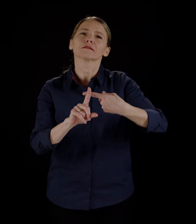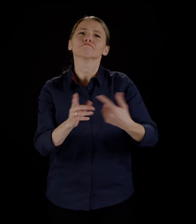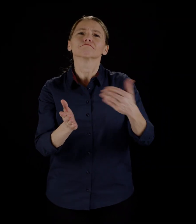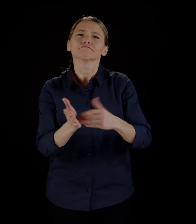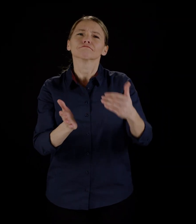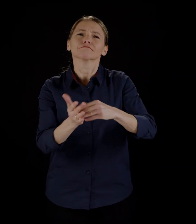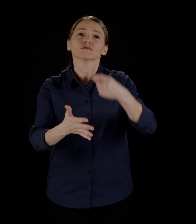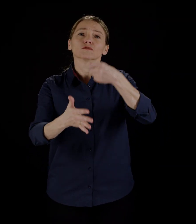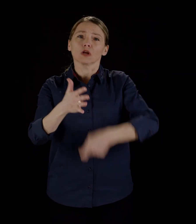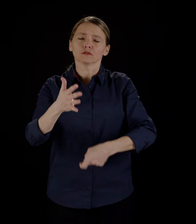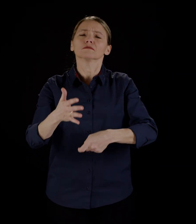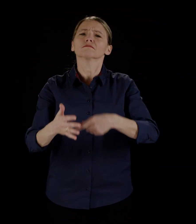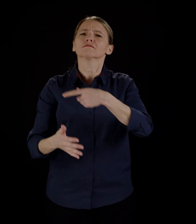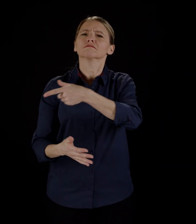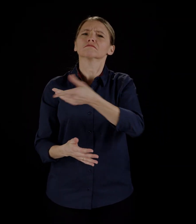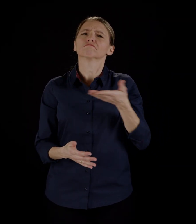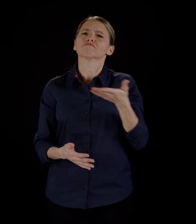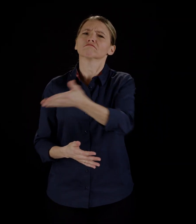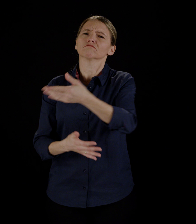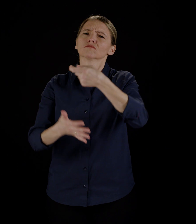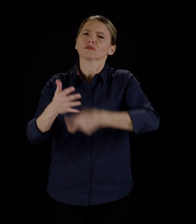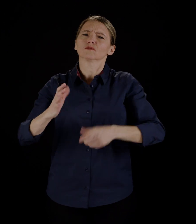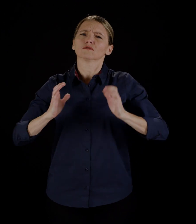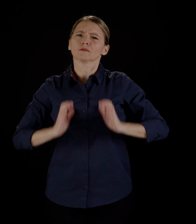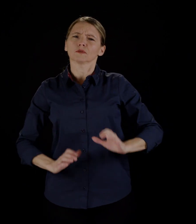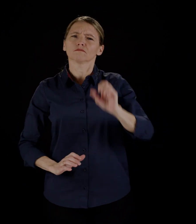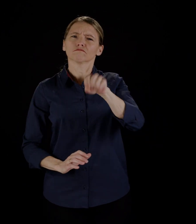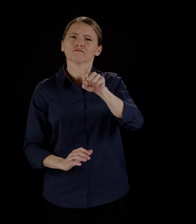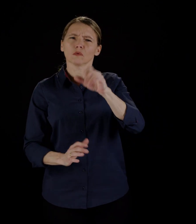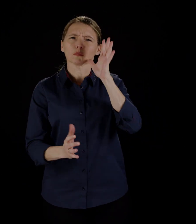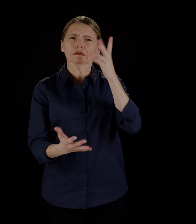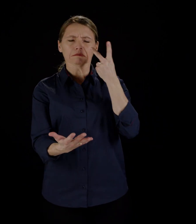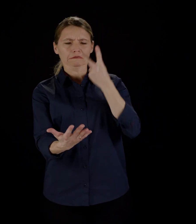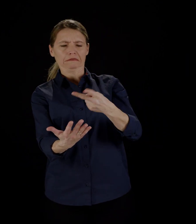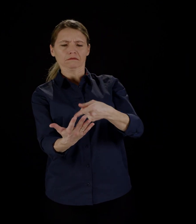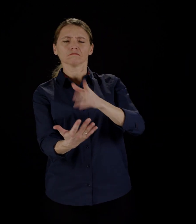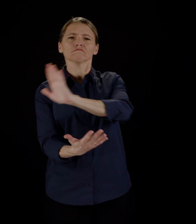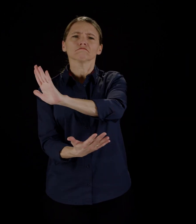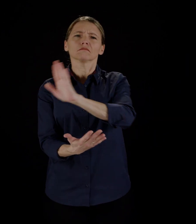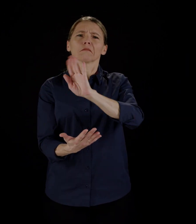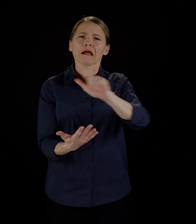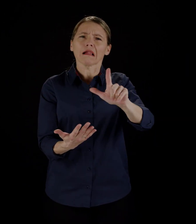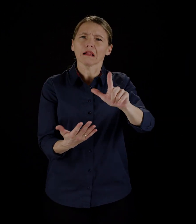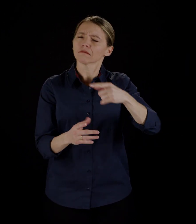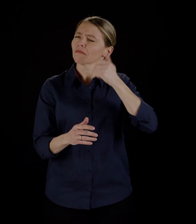Monthly Recurring Charges are charges a customer will see on their bill every month, while